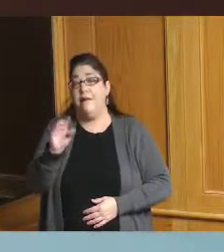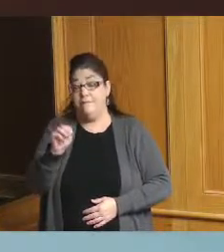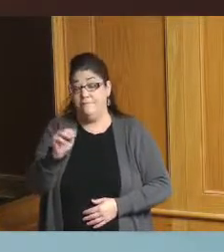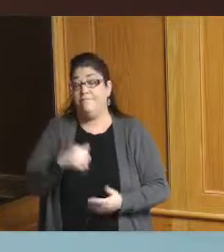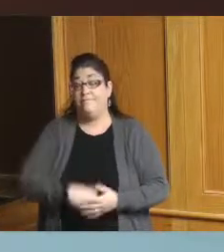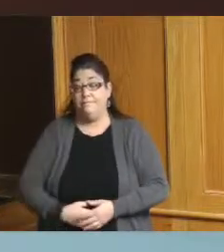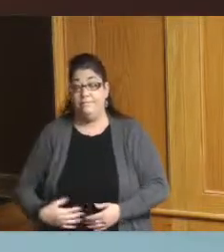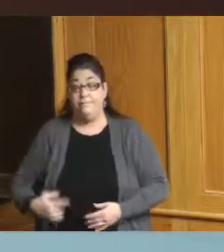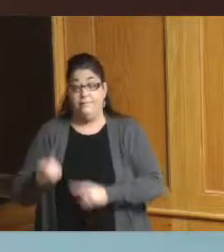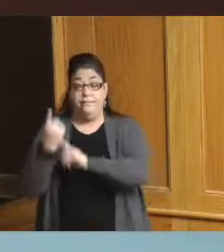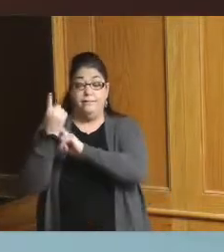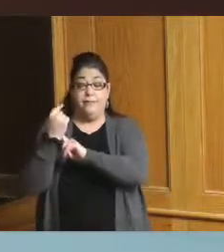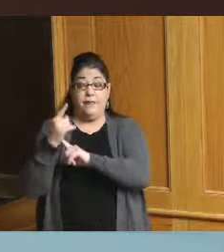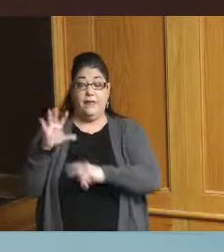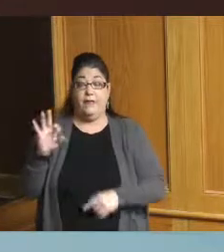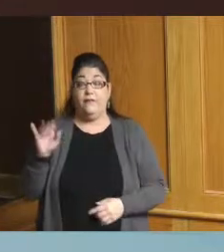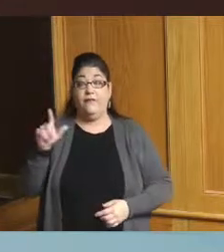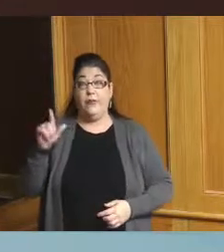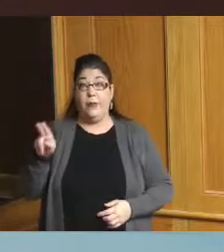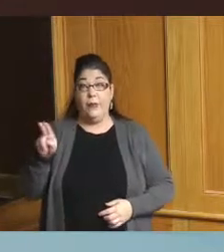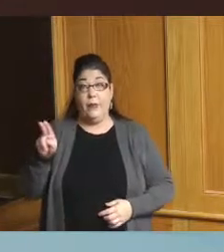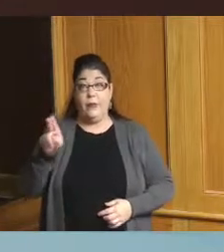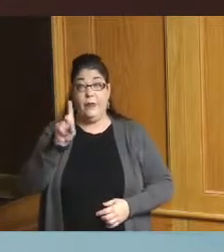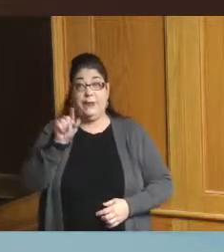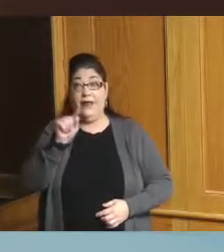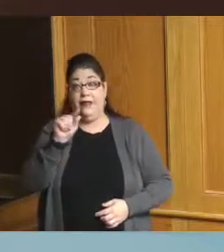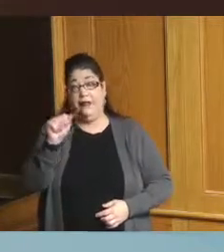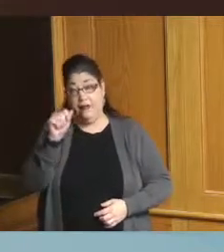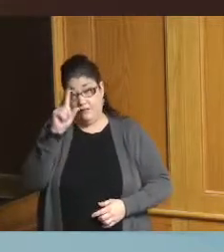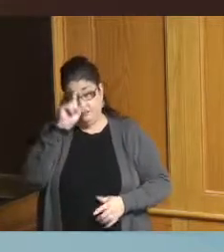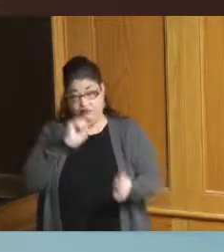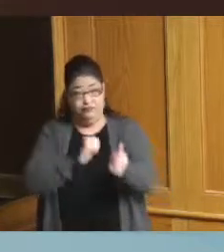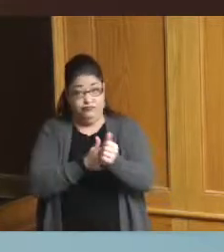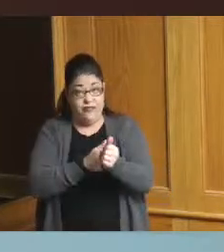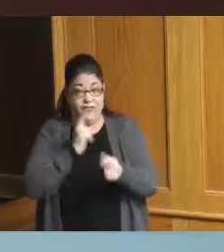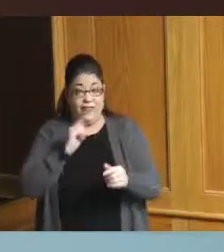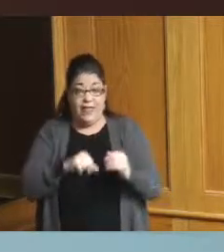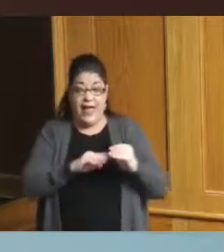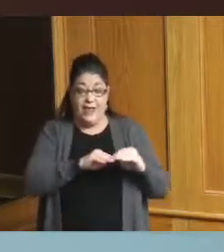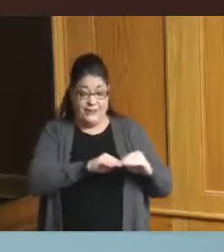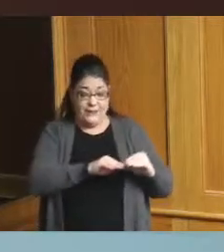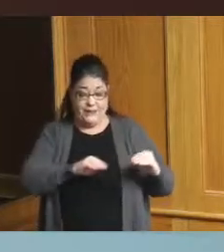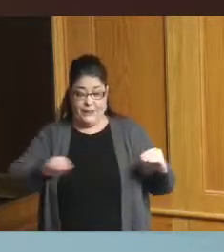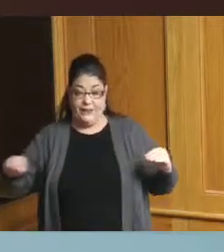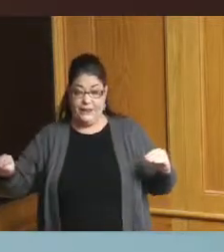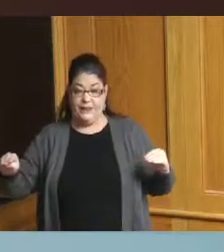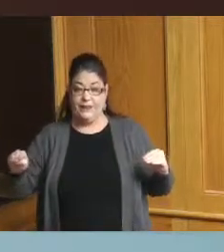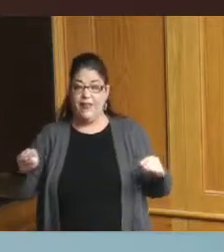this is flu data updated once again black line is five year average red line is where we're at